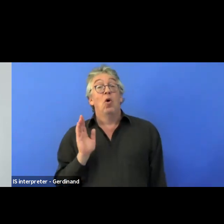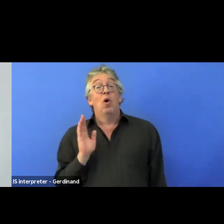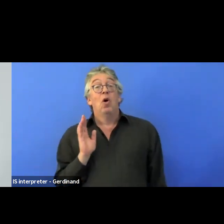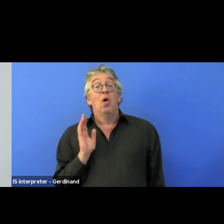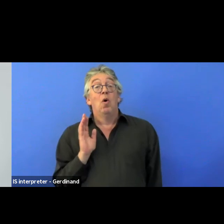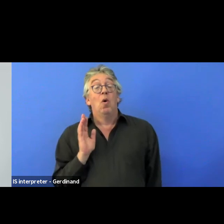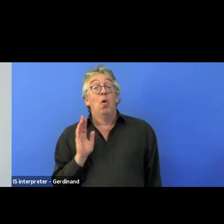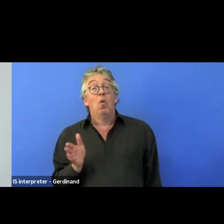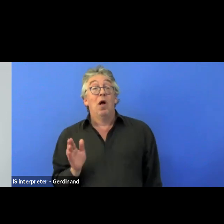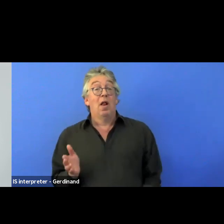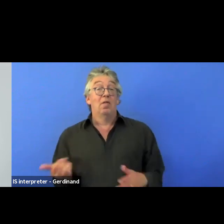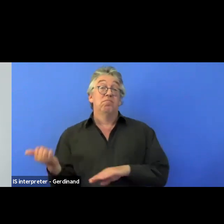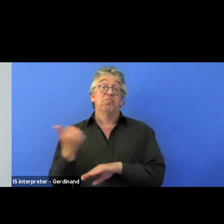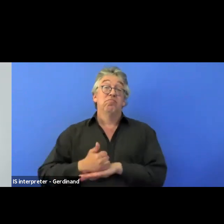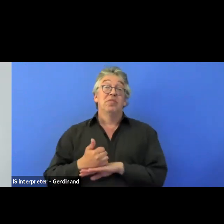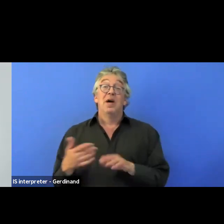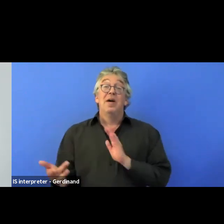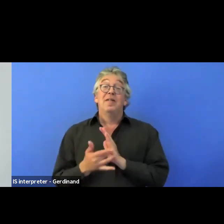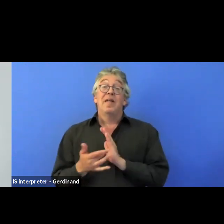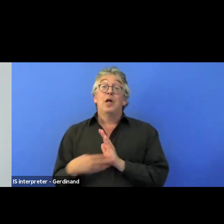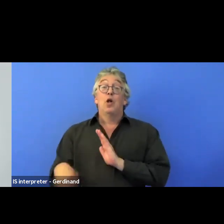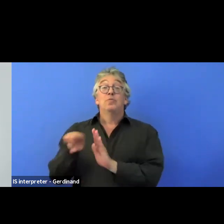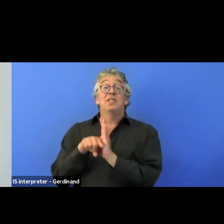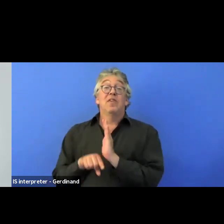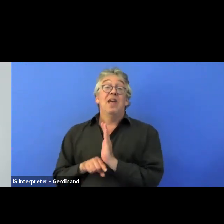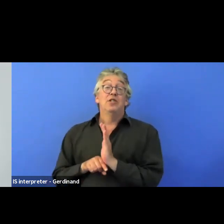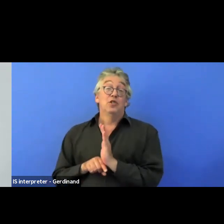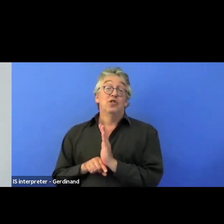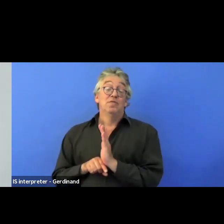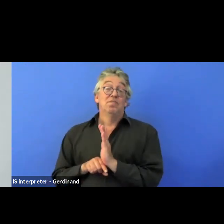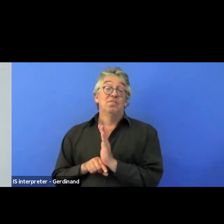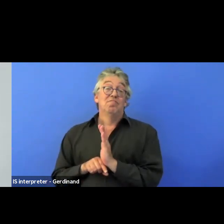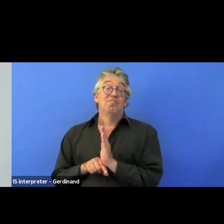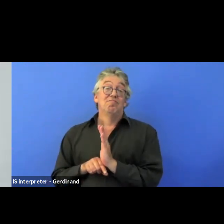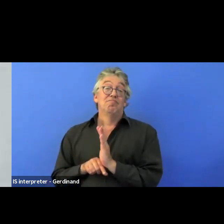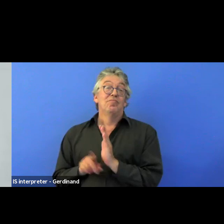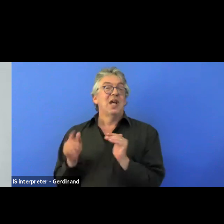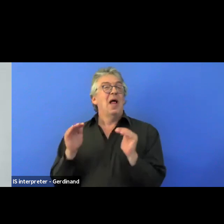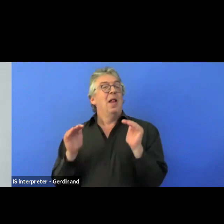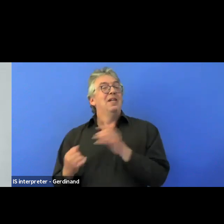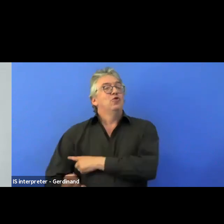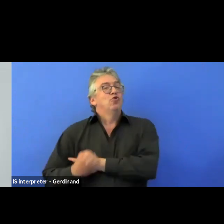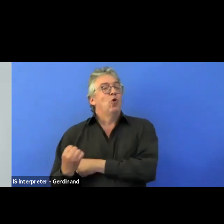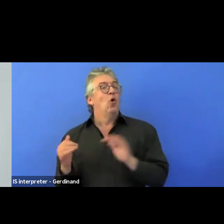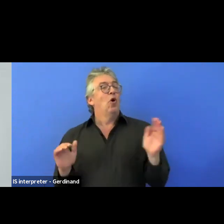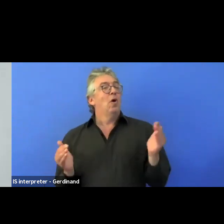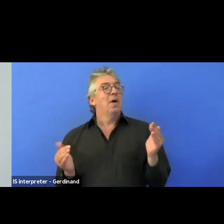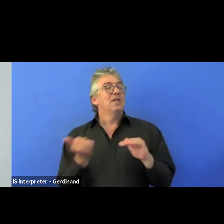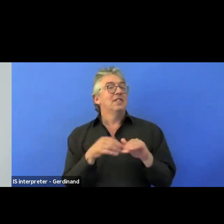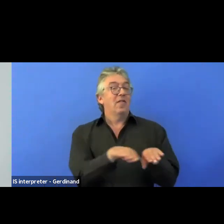technical specifications instead. This is for the moment what is it in the standardisation requests.